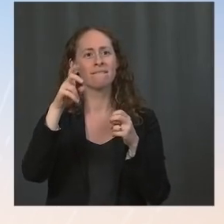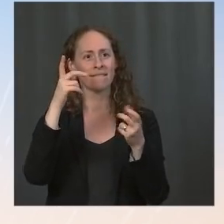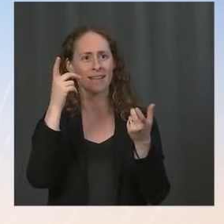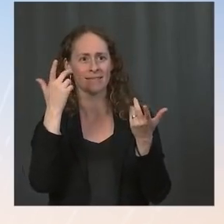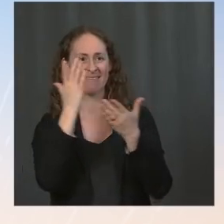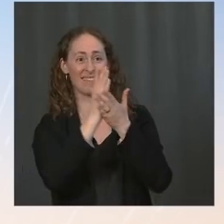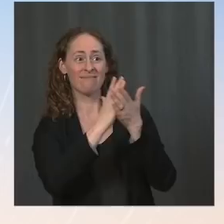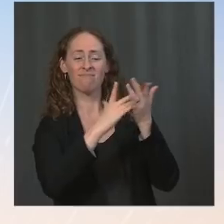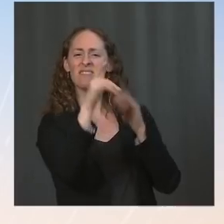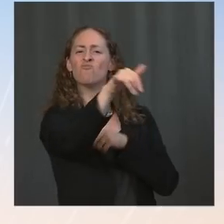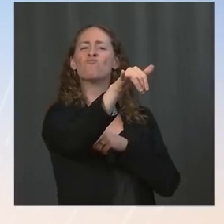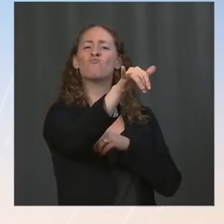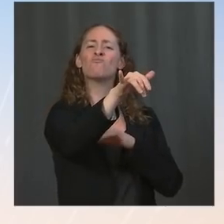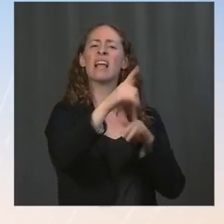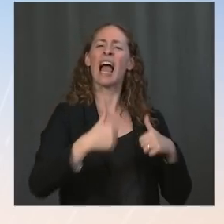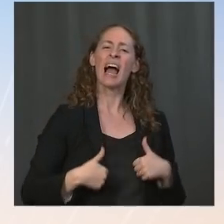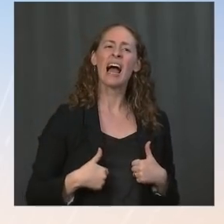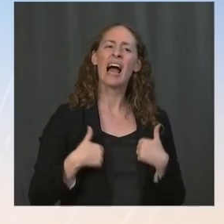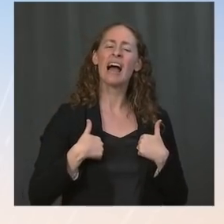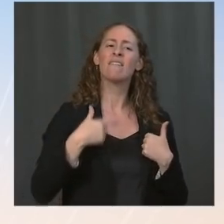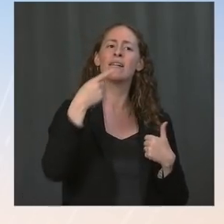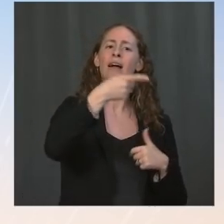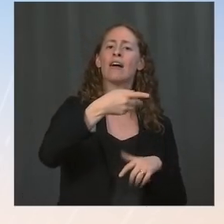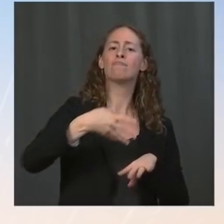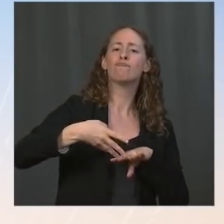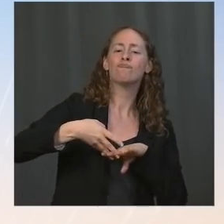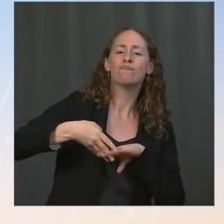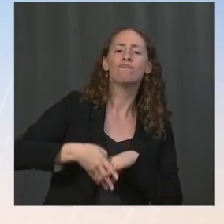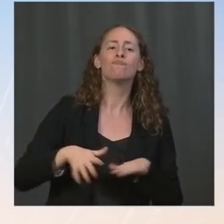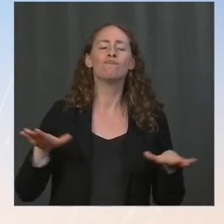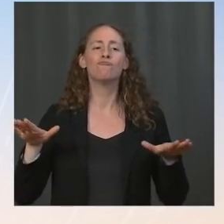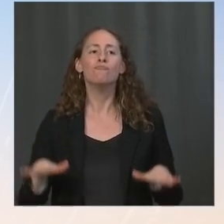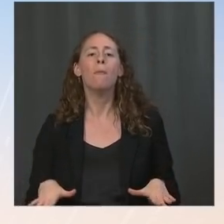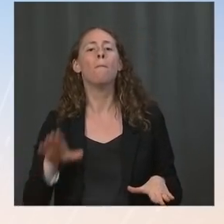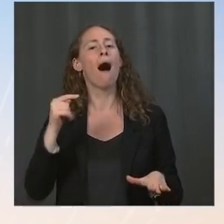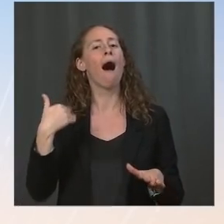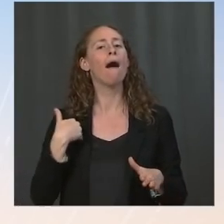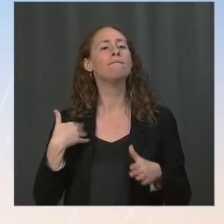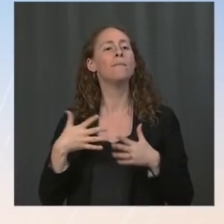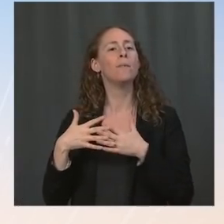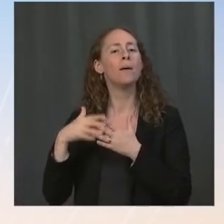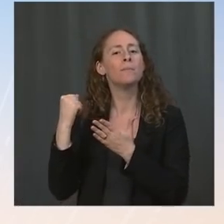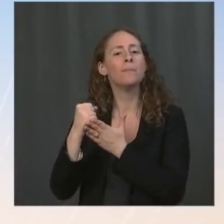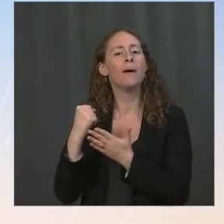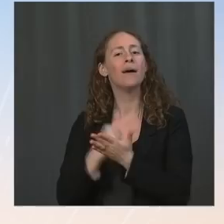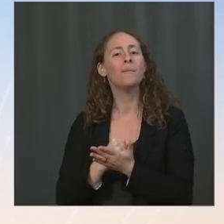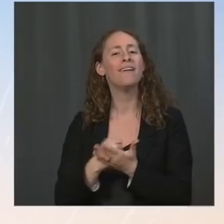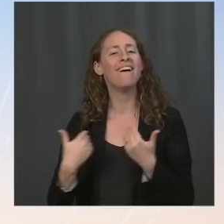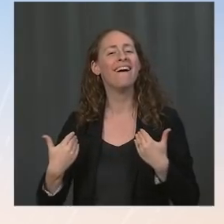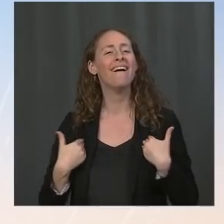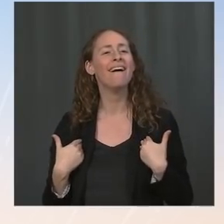with American passports -- dual citizens, the vast majority who are still trying to determine if they want to leave or not,